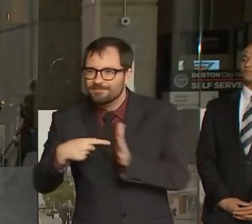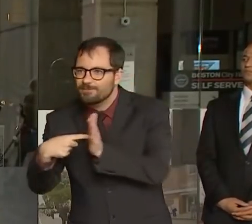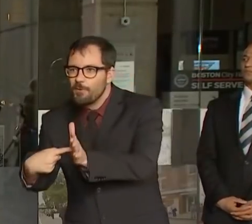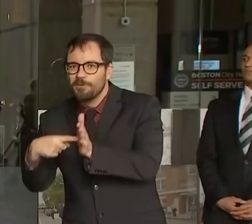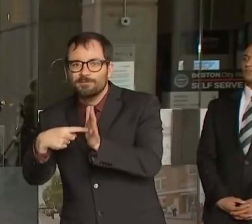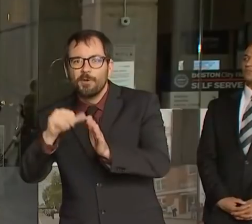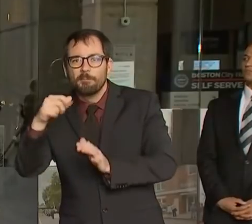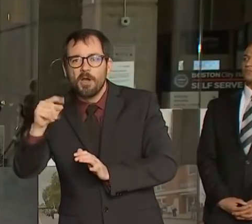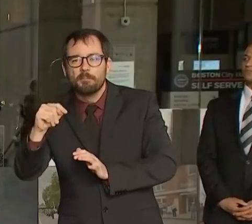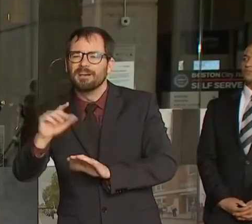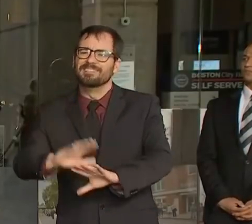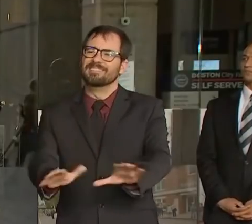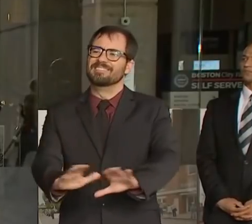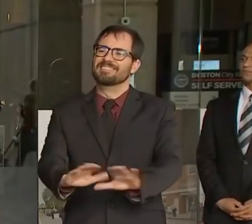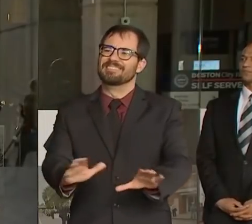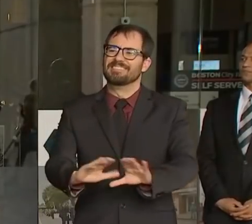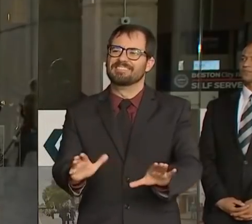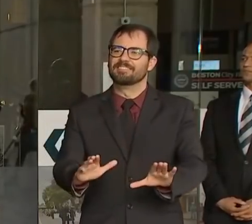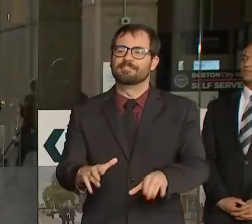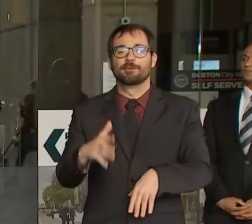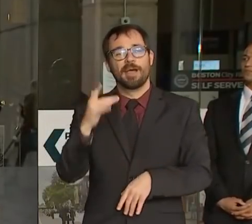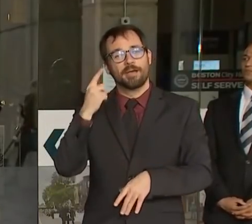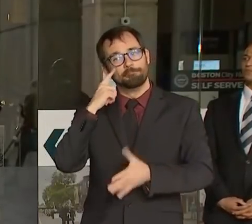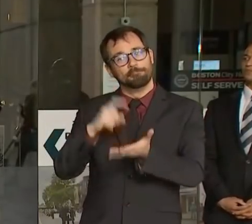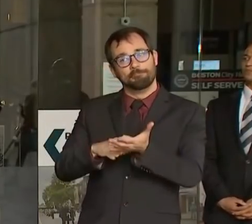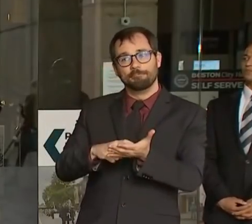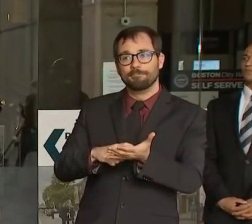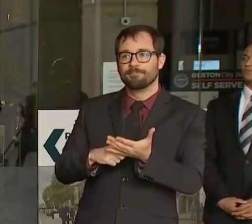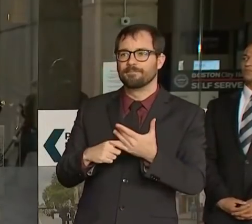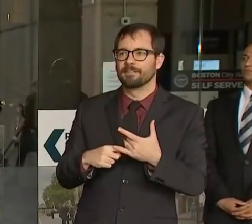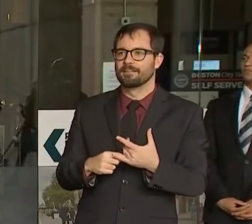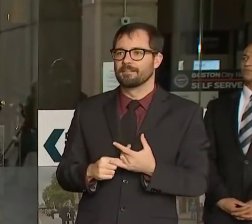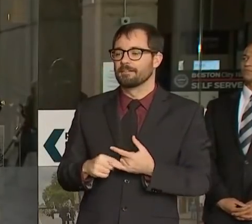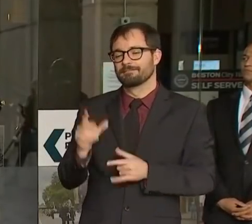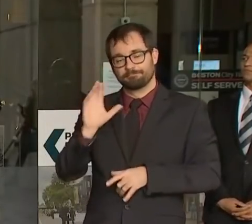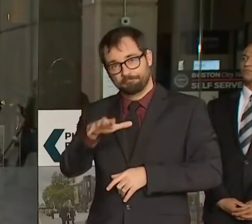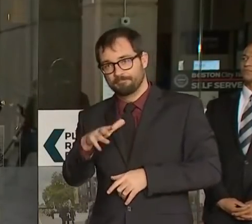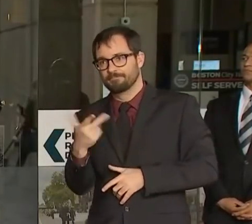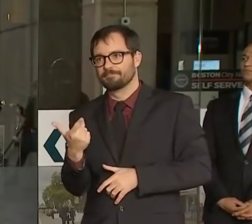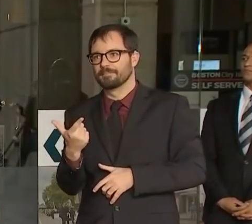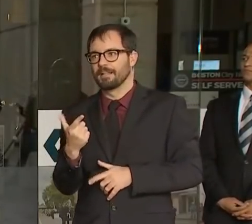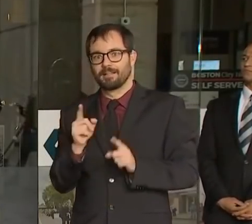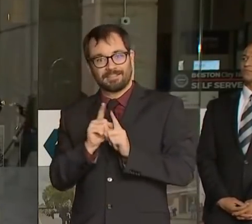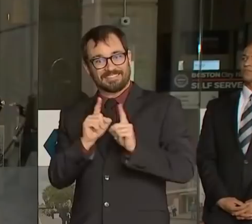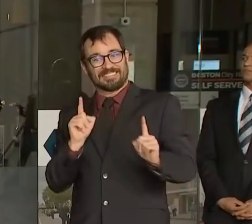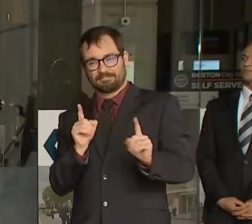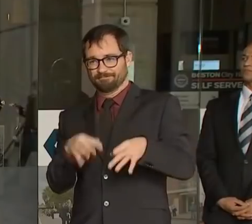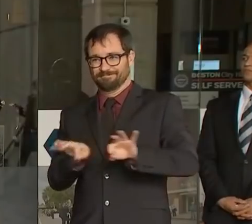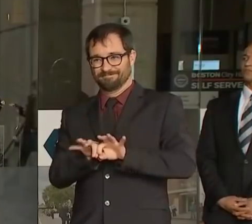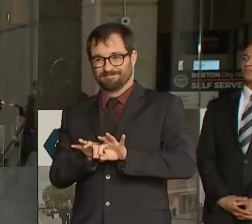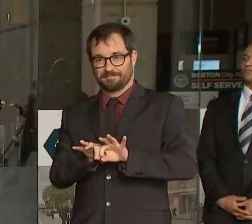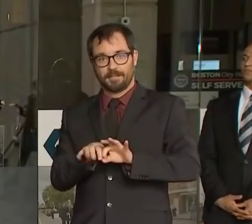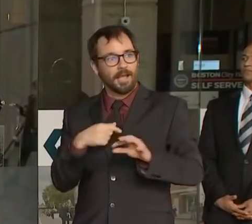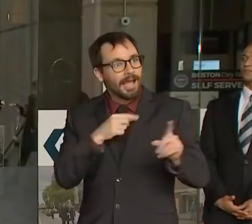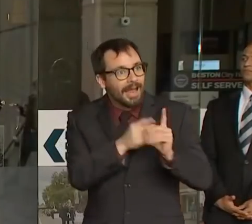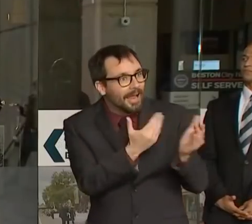ESPECIALLY FOR UNITS THAT ARE CURRENTLY OCCUPIED. IF YOU HAVE FAMILIES LIVING IN THE UNIT AND YOU WANT TO SHOW